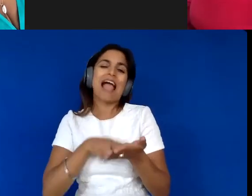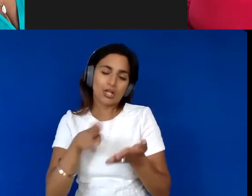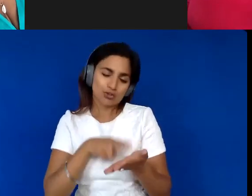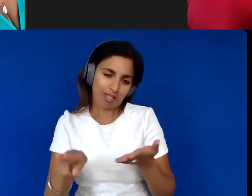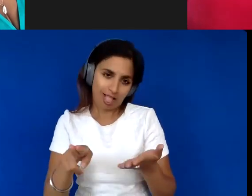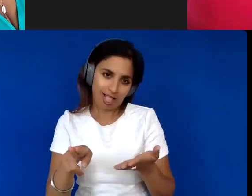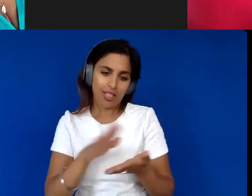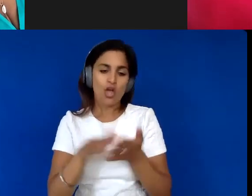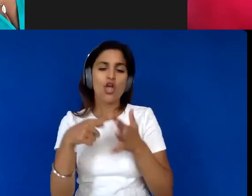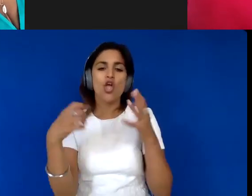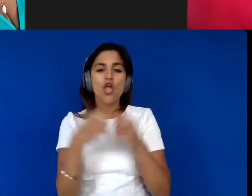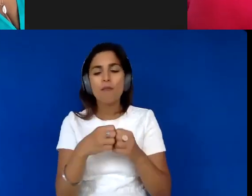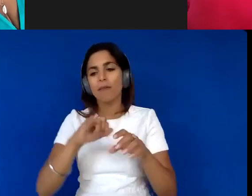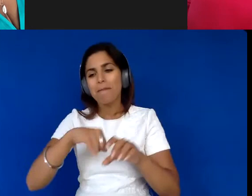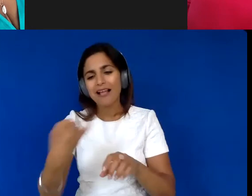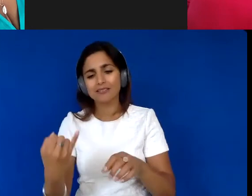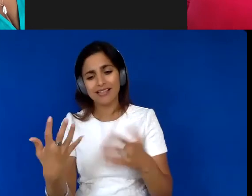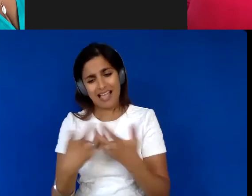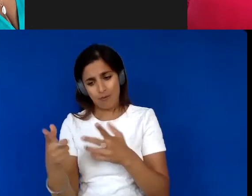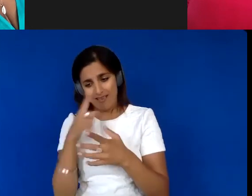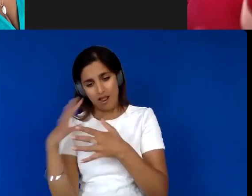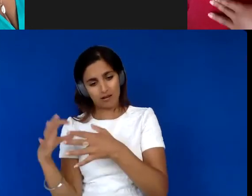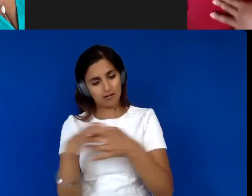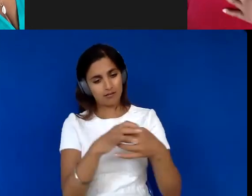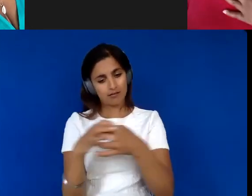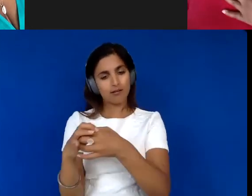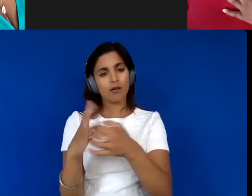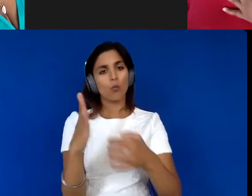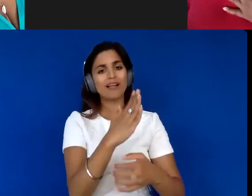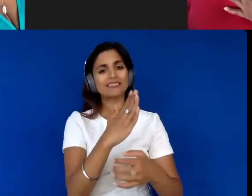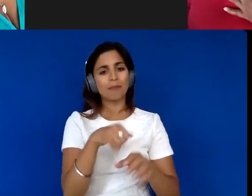both of those can complement each other cuz drinking ginger tea is not going to